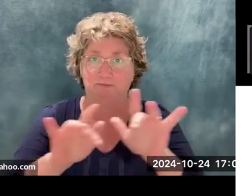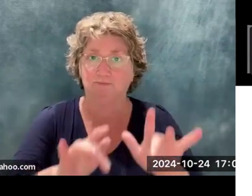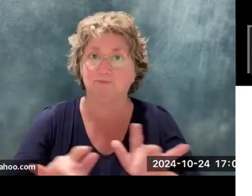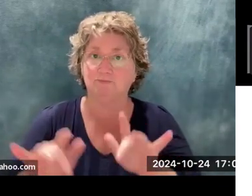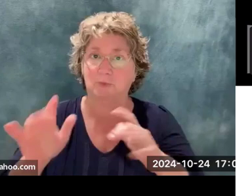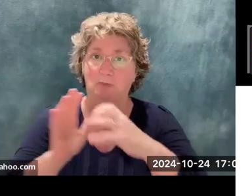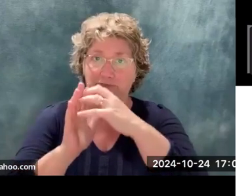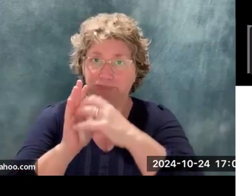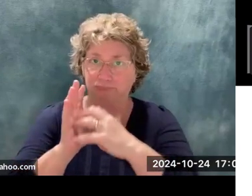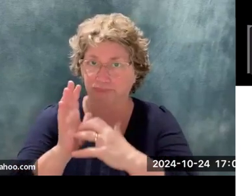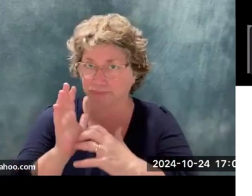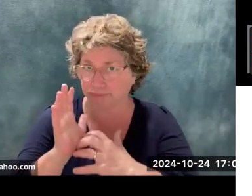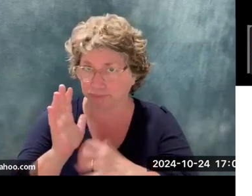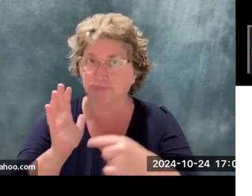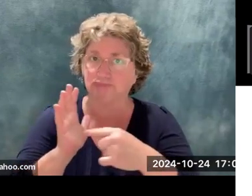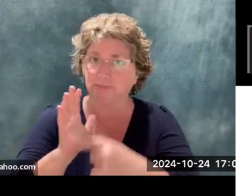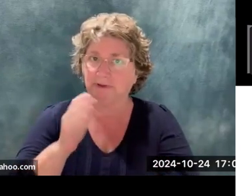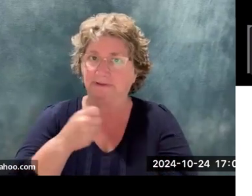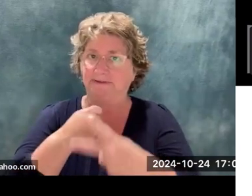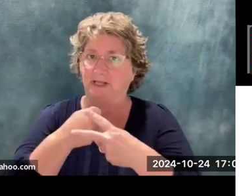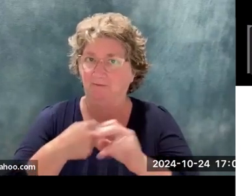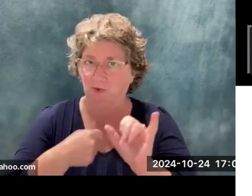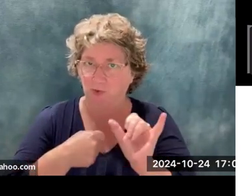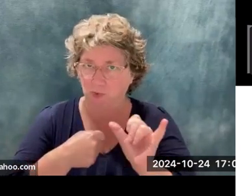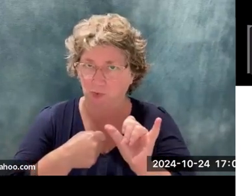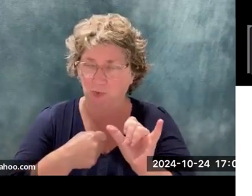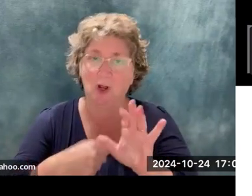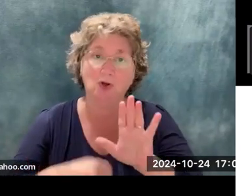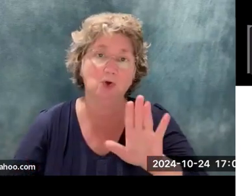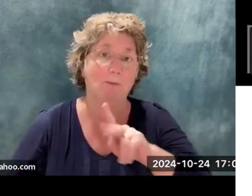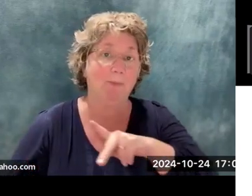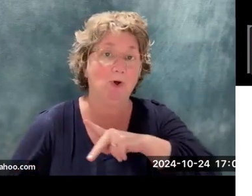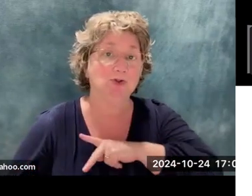are also being recorded, so we'd like to maintain your confidentiality.